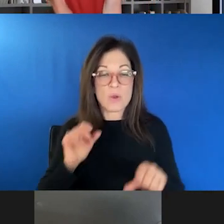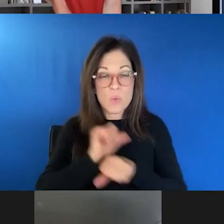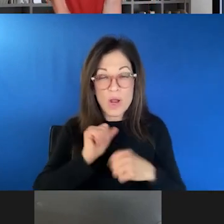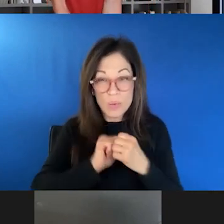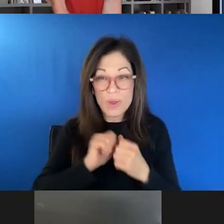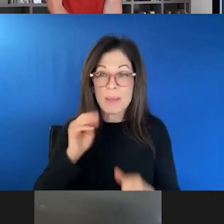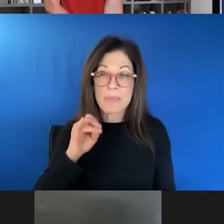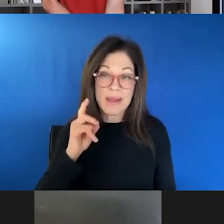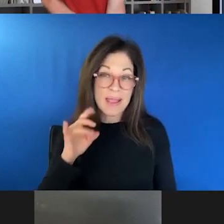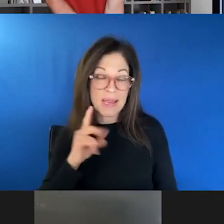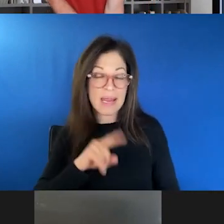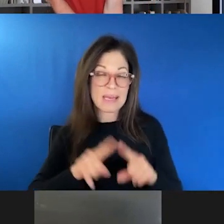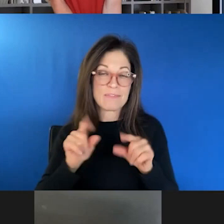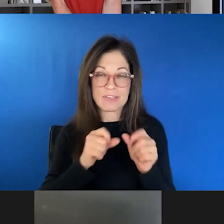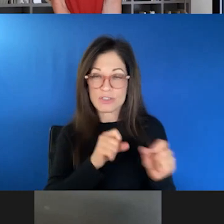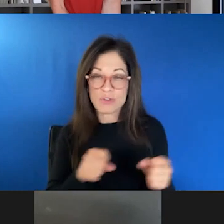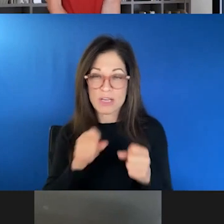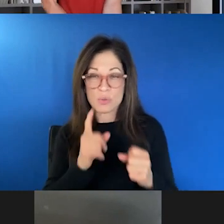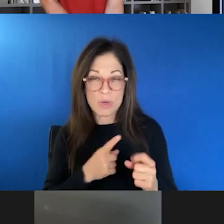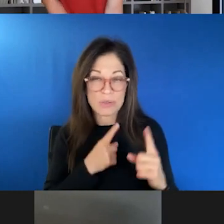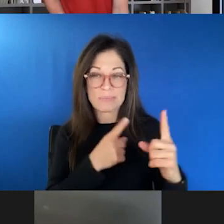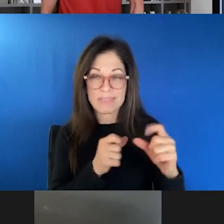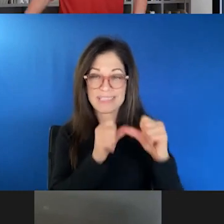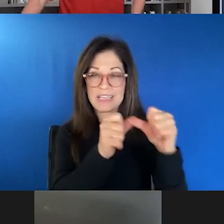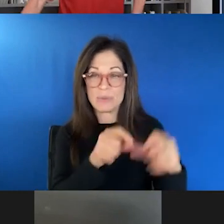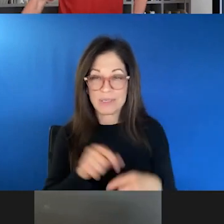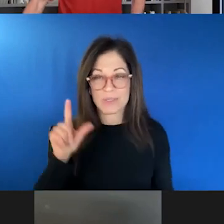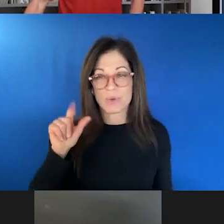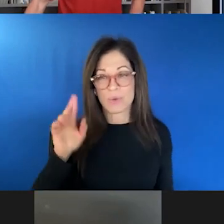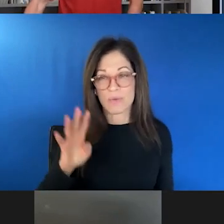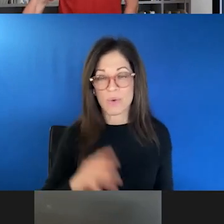TO ADVANCE IN 2024. >> GREAT, TOM. THANK